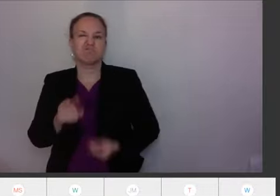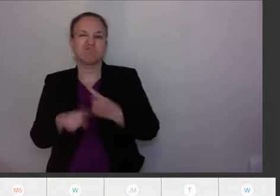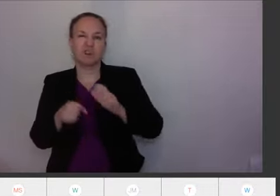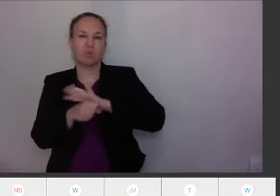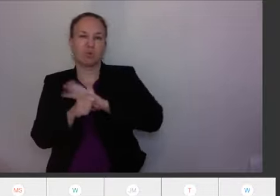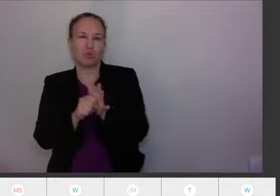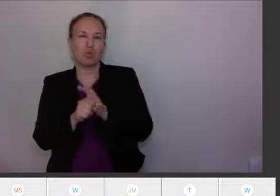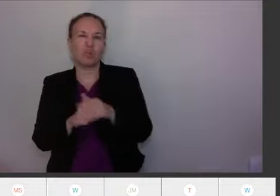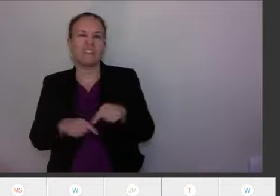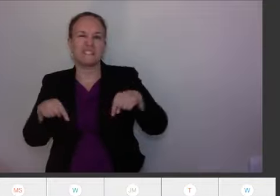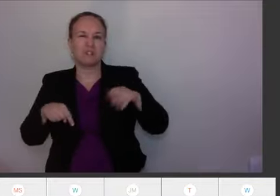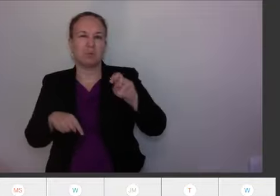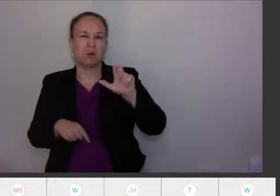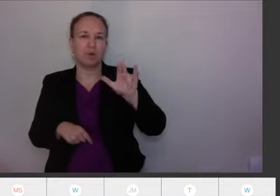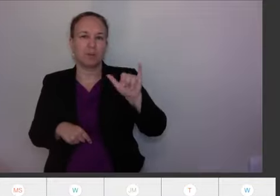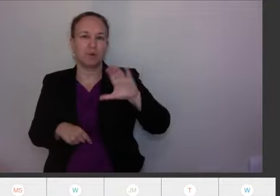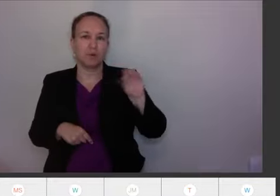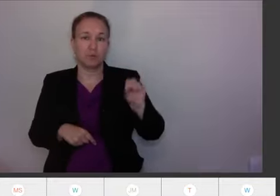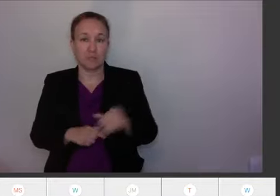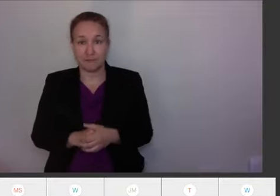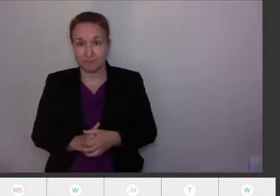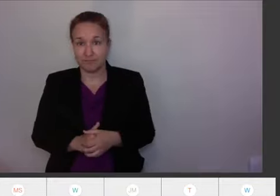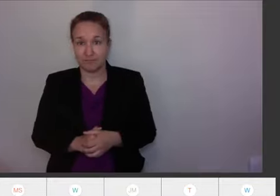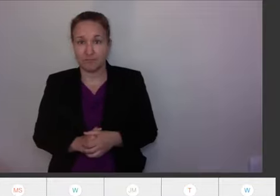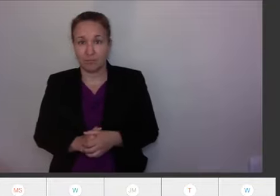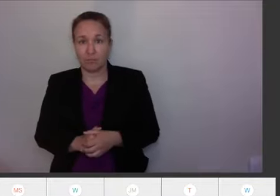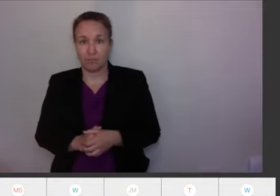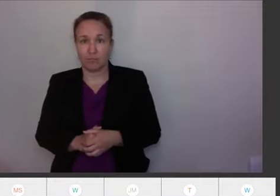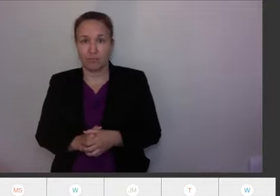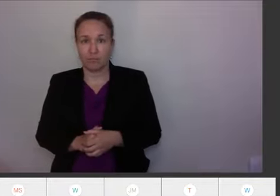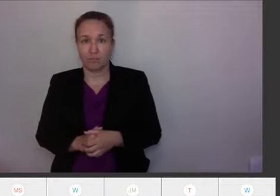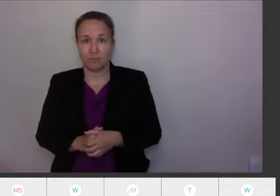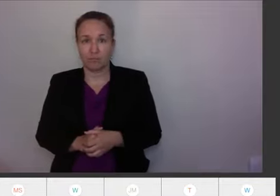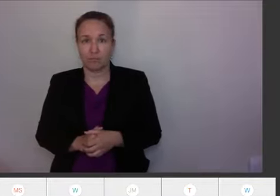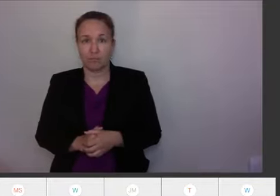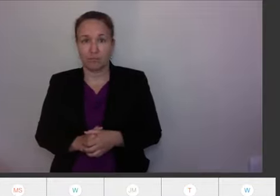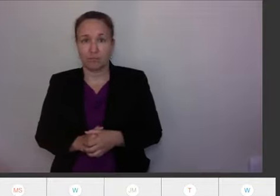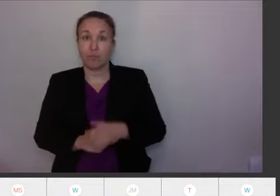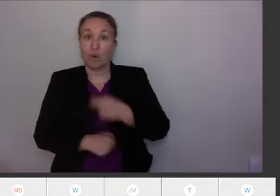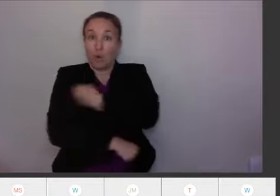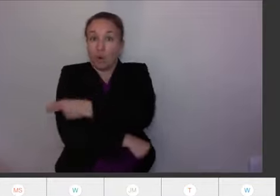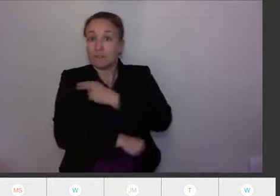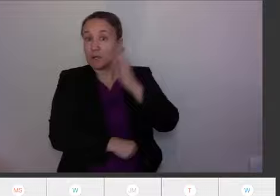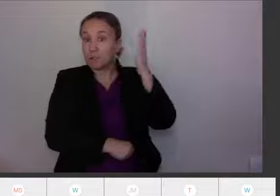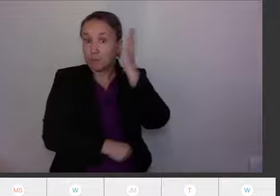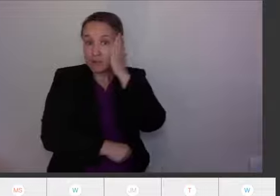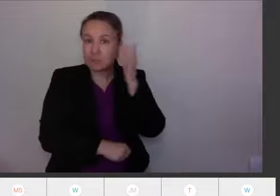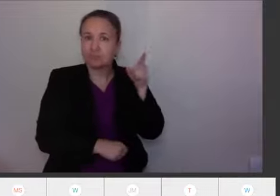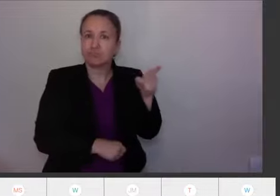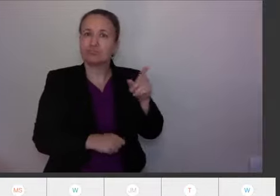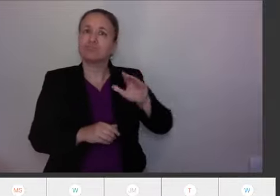here in montgomery county in terms of our hospital beds pretty much holding steady